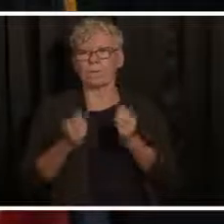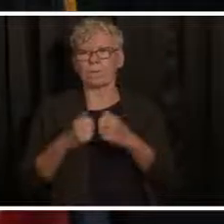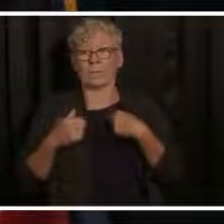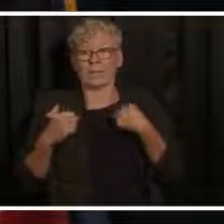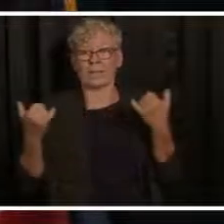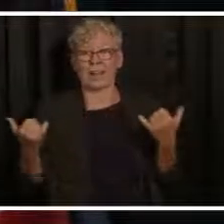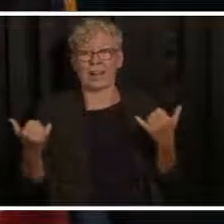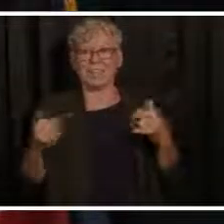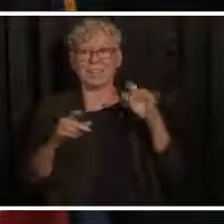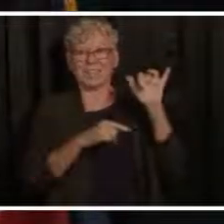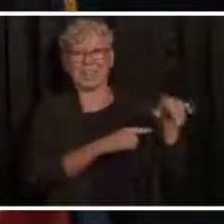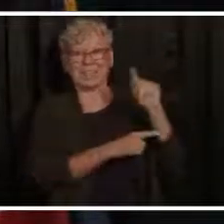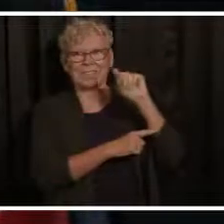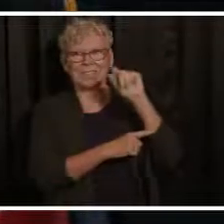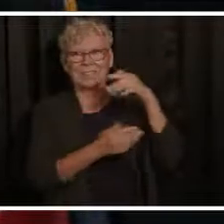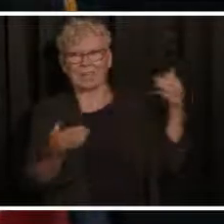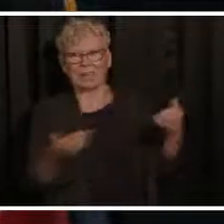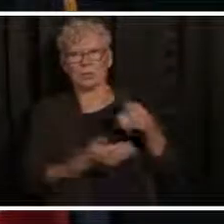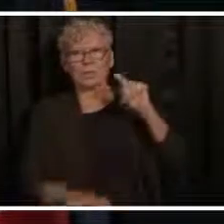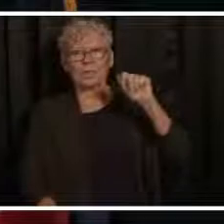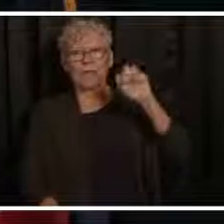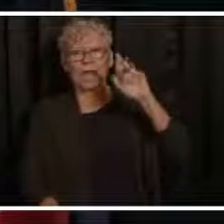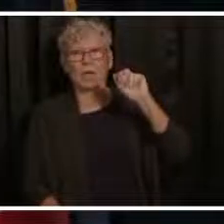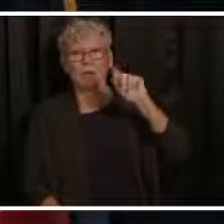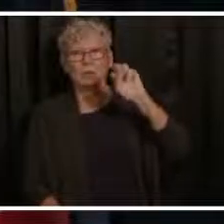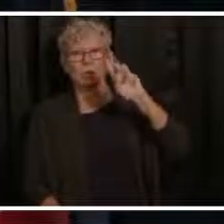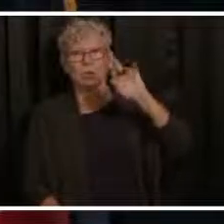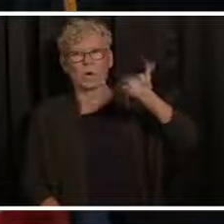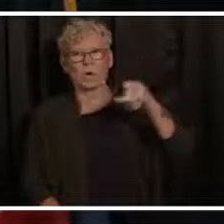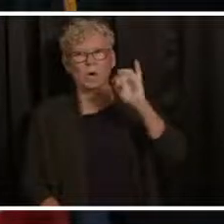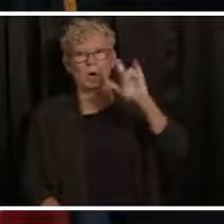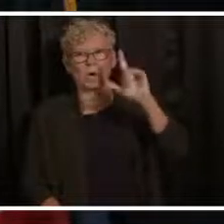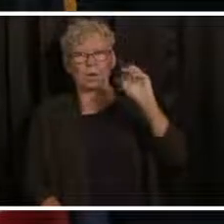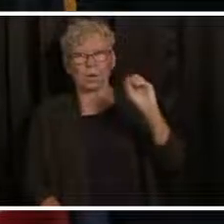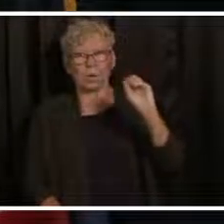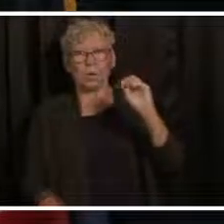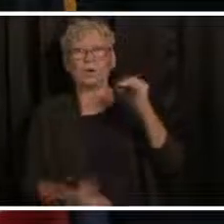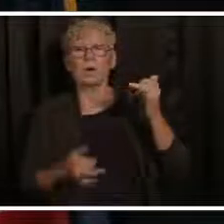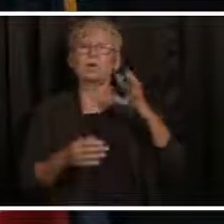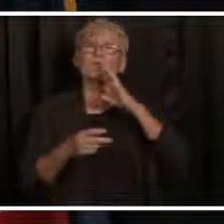going to discuss the ongoing campaign to get more Coloradans vaccinated. We know how to end the pandemic. It's in our power